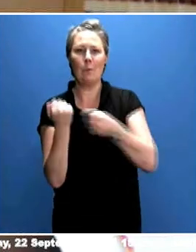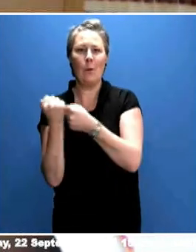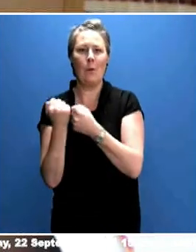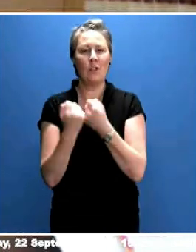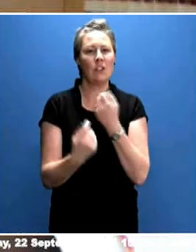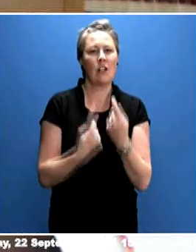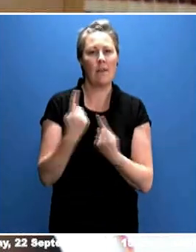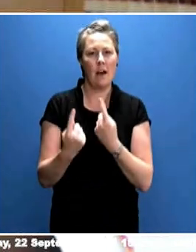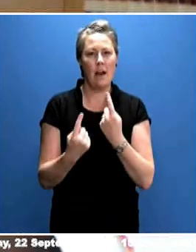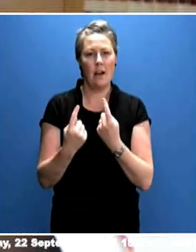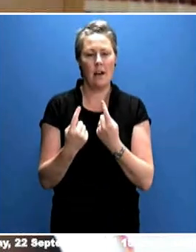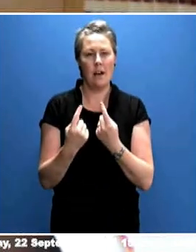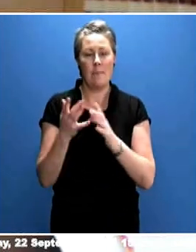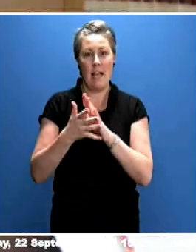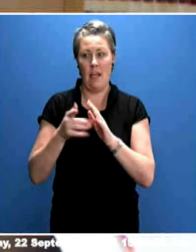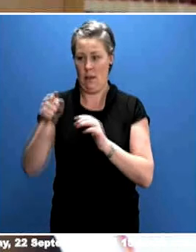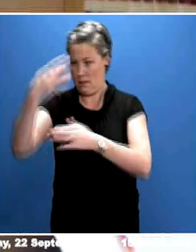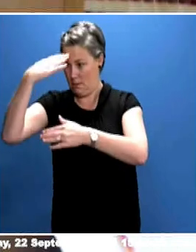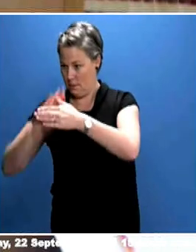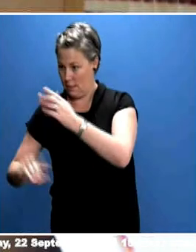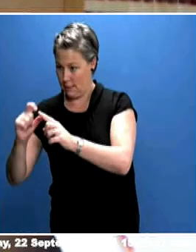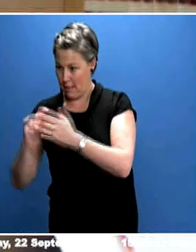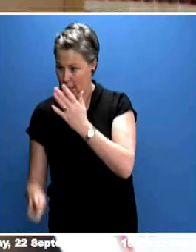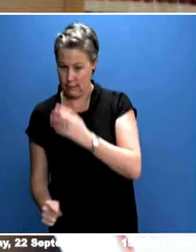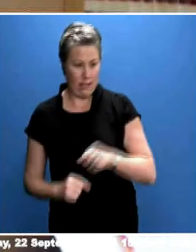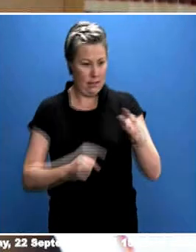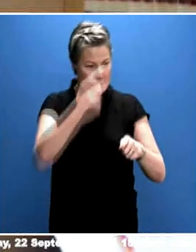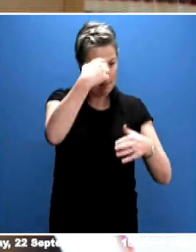So, they bring the disability knowledge and the child protection knowledge for a child.